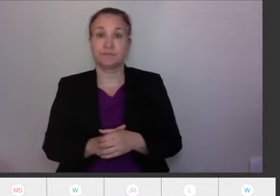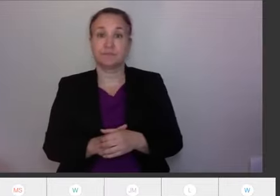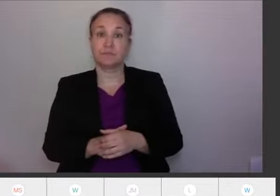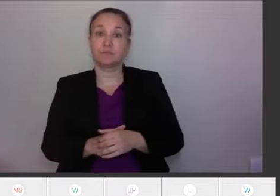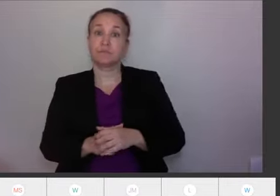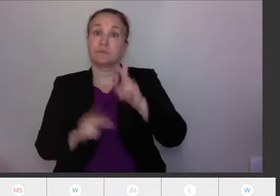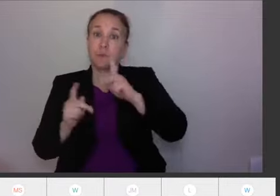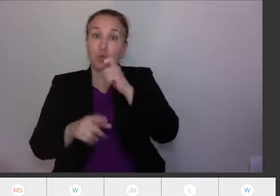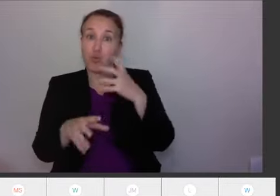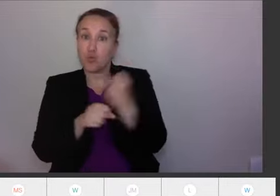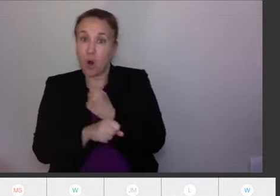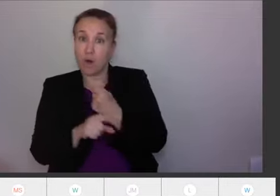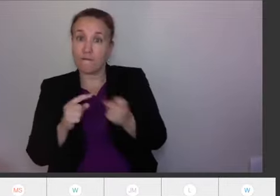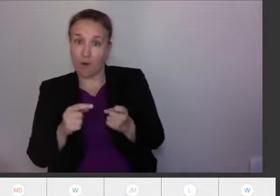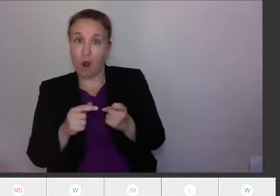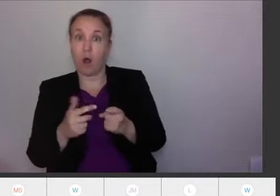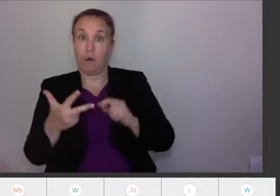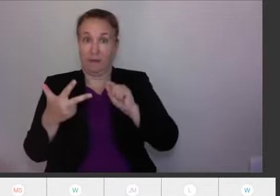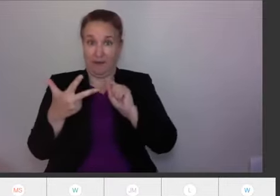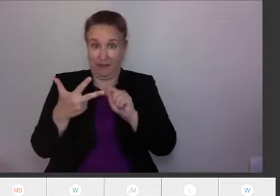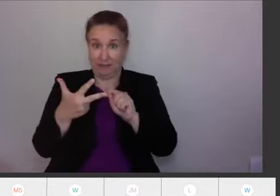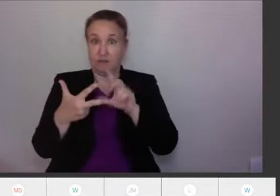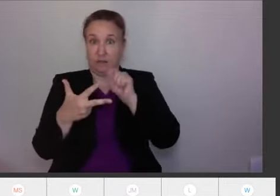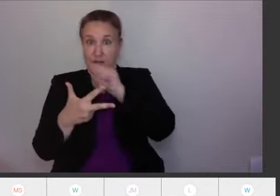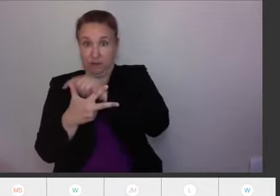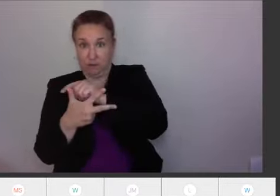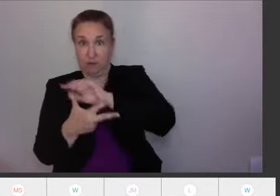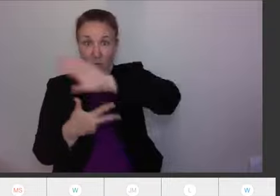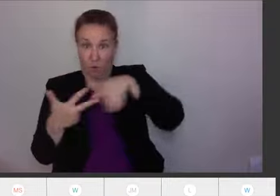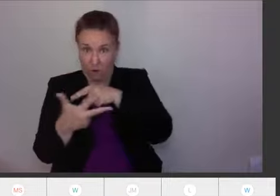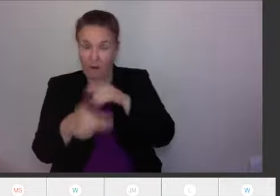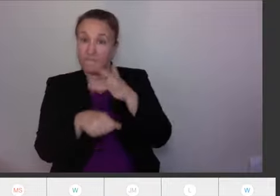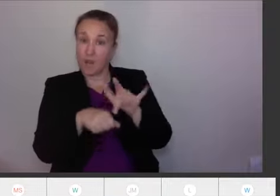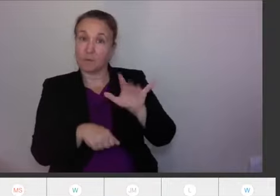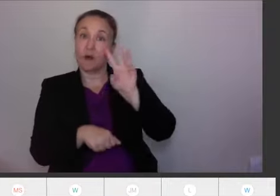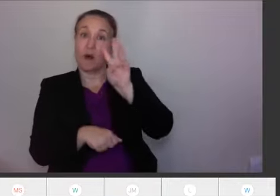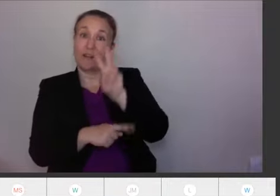both this round and the first two rounds is available at